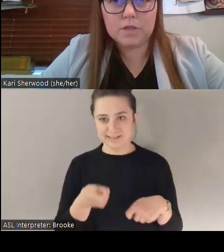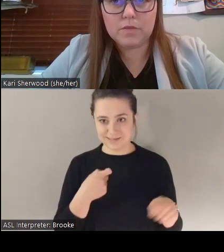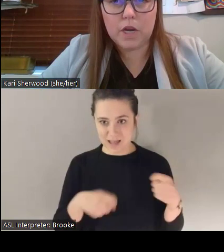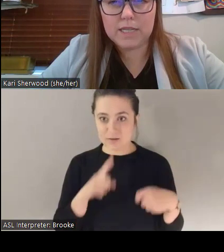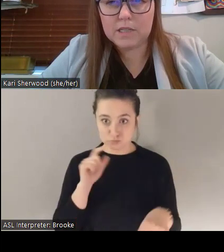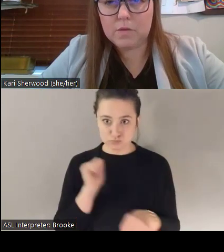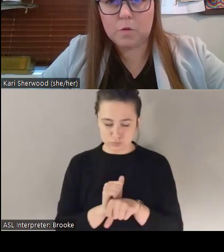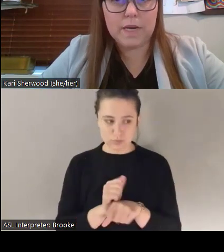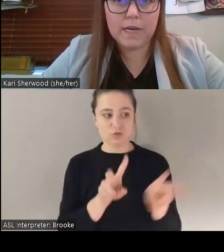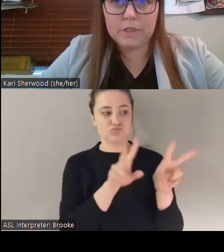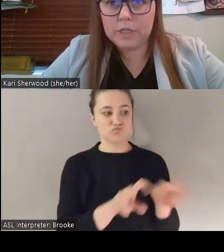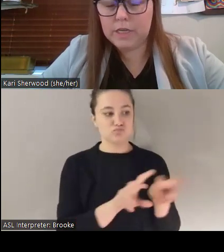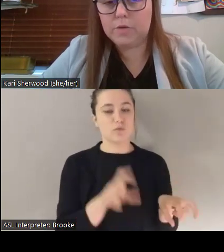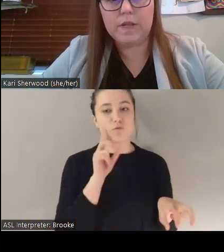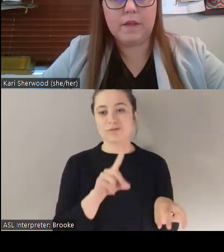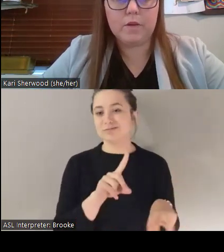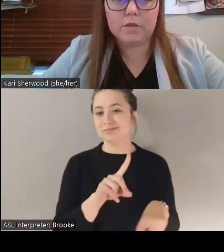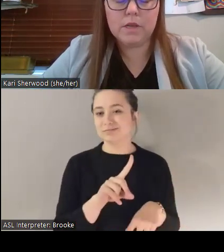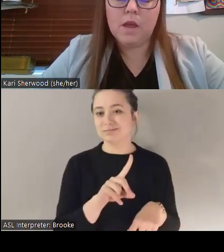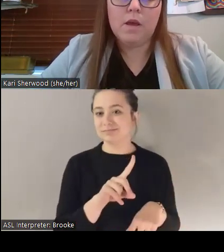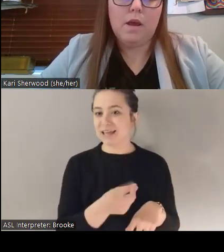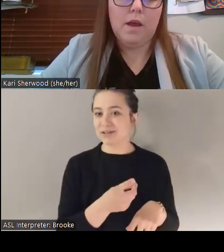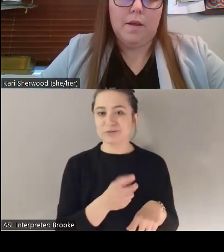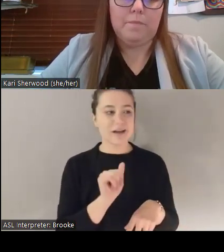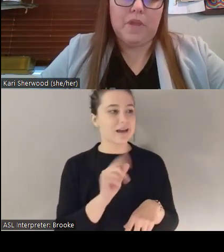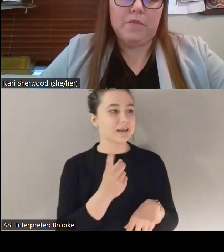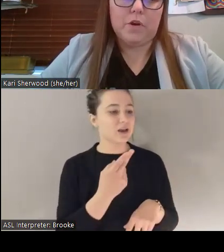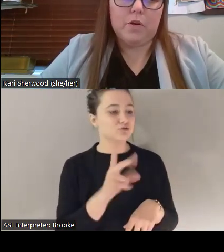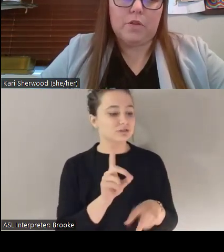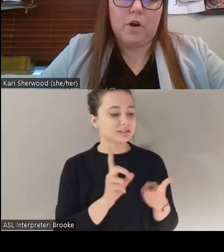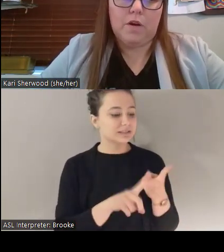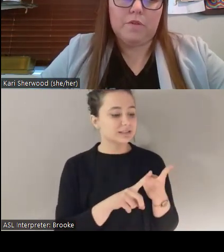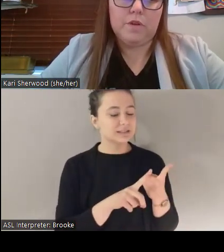of autism or ADHD or anything else. And they're often